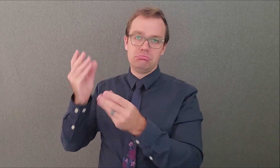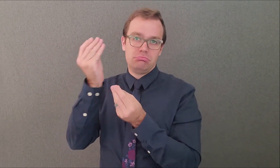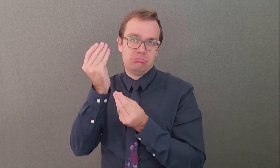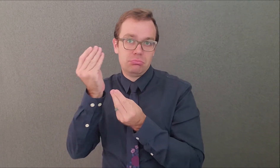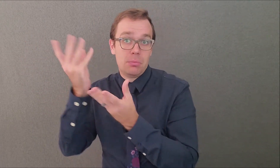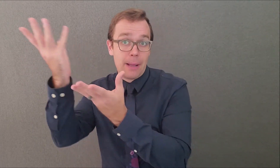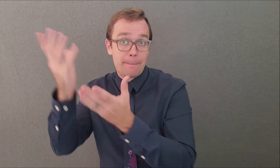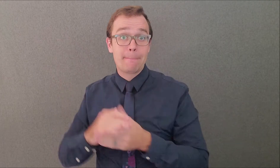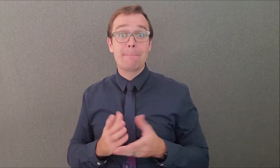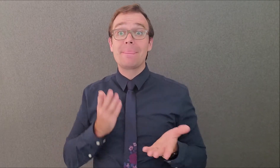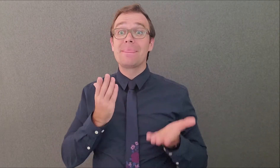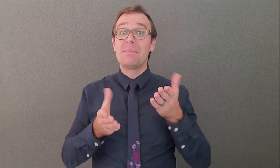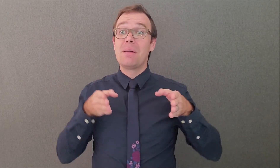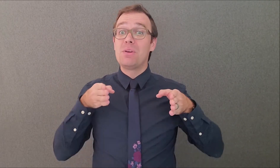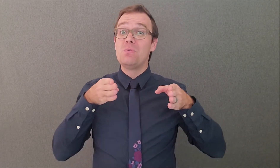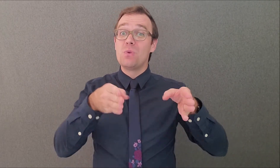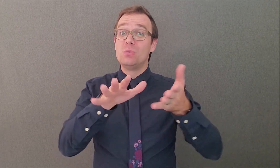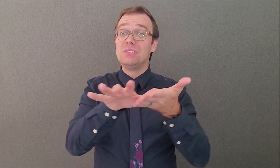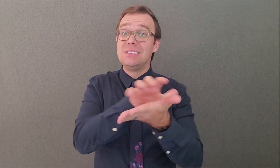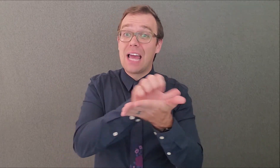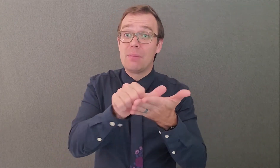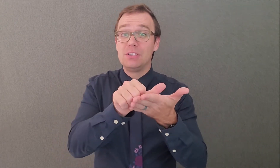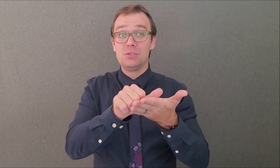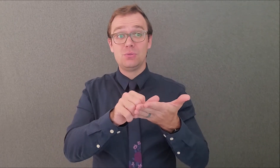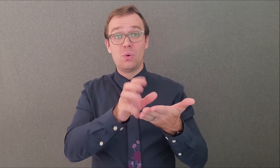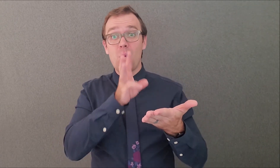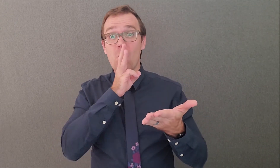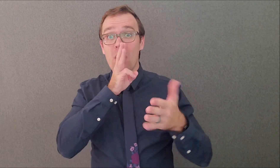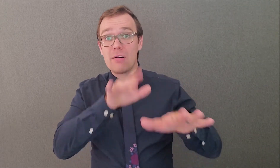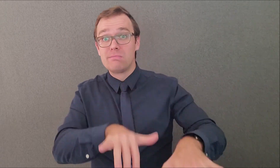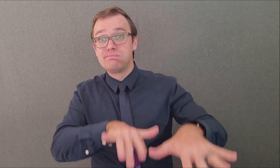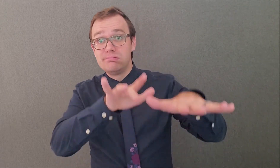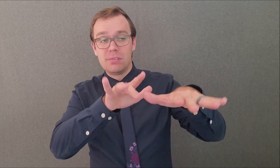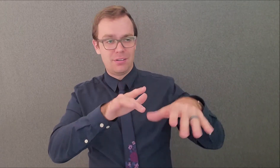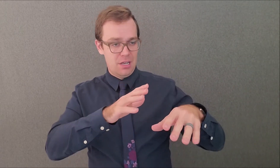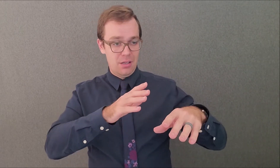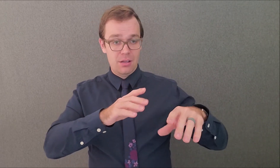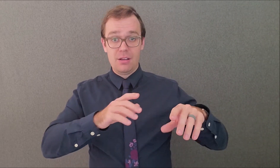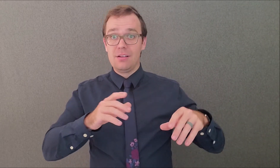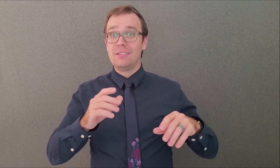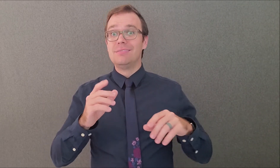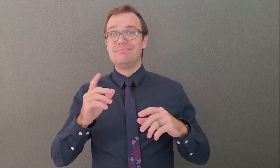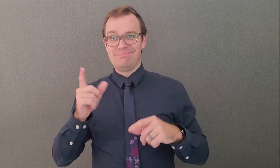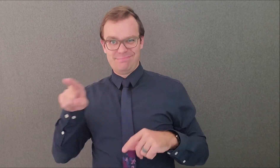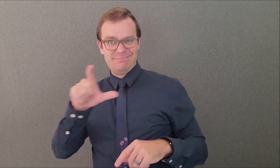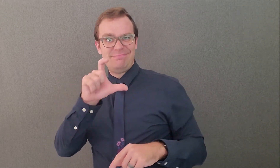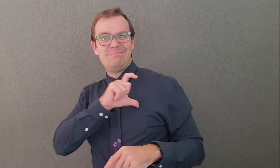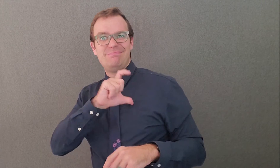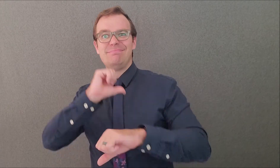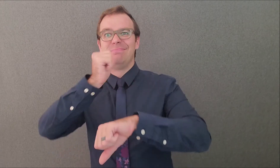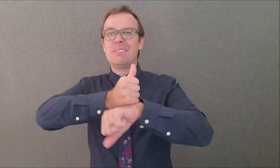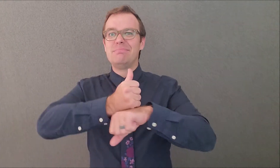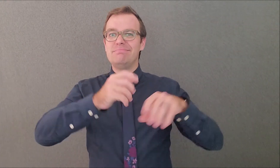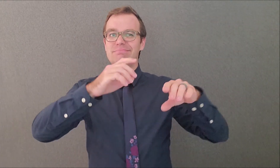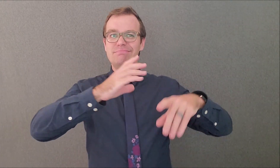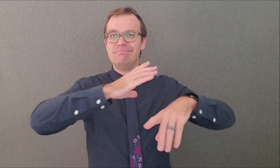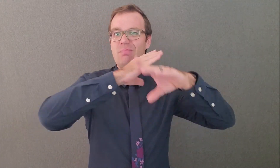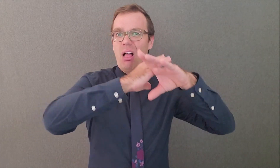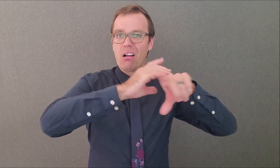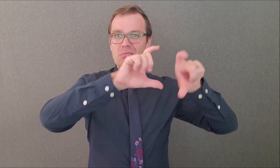have been damaged or are covered by water. Barricades have been placed for your protection. If you come upon a barricade